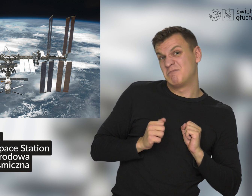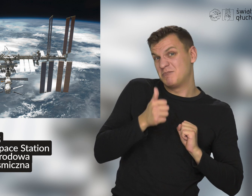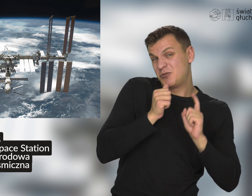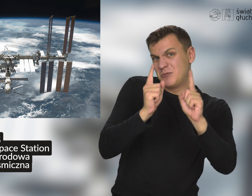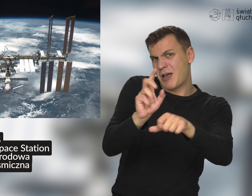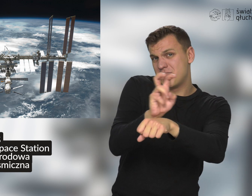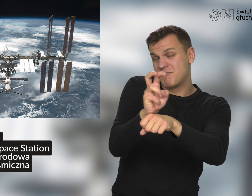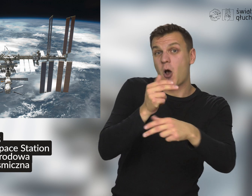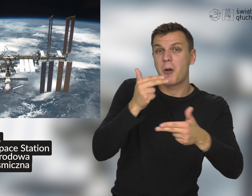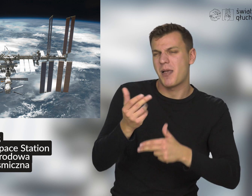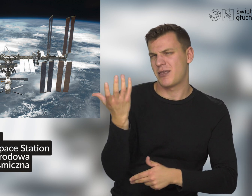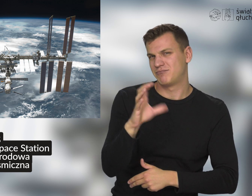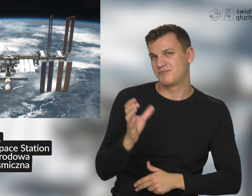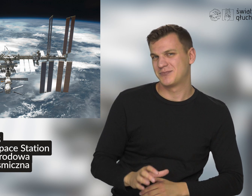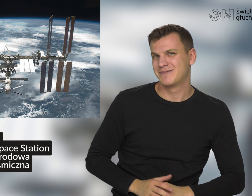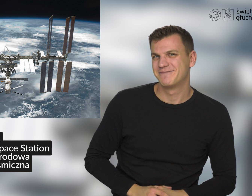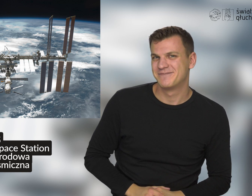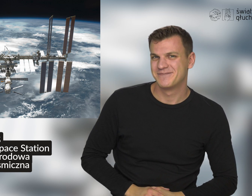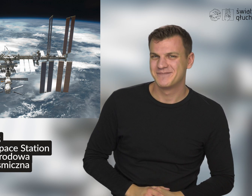Using it as inspiration, try coming up with a sign of your own – and share it in the comments.